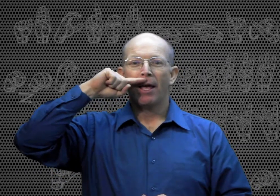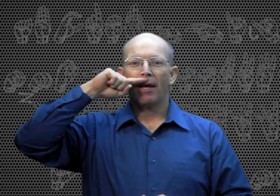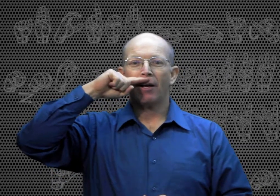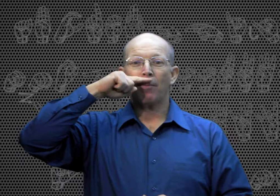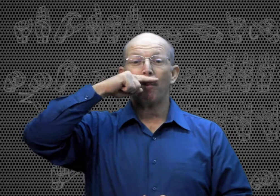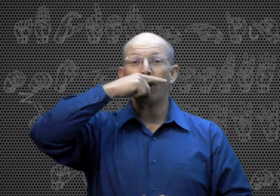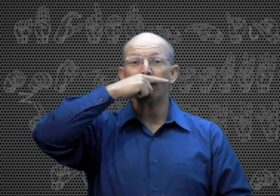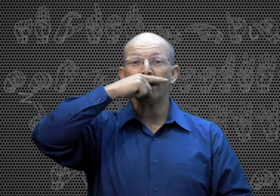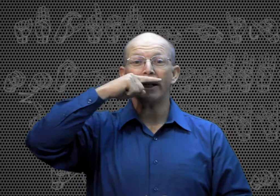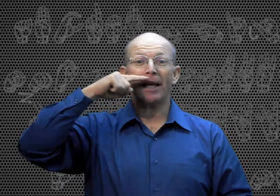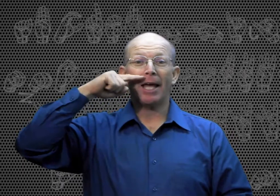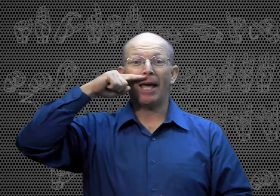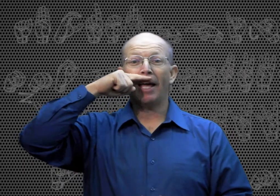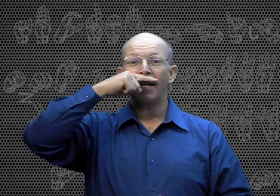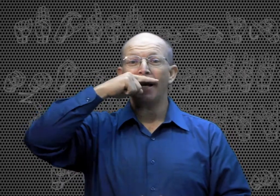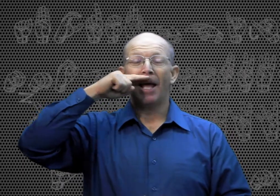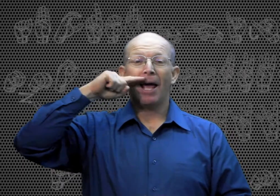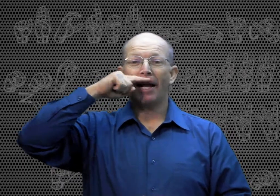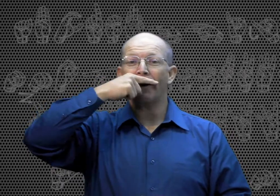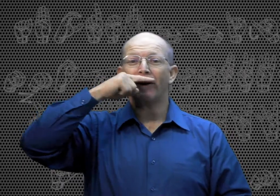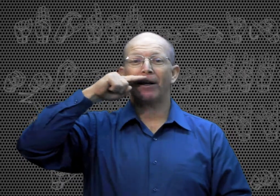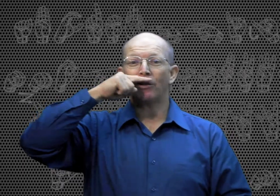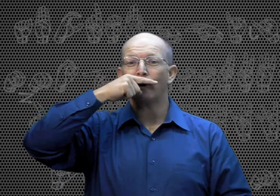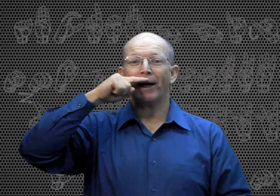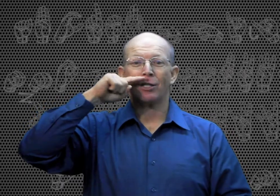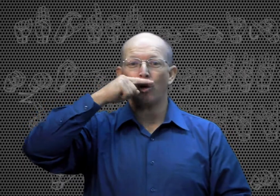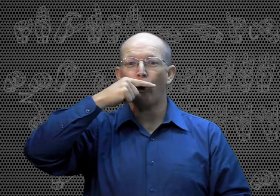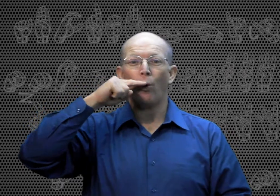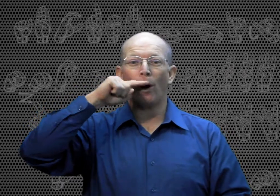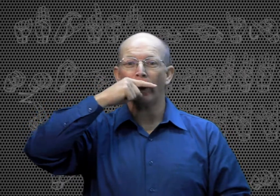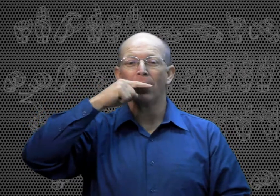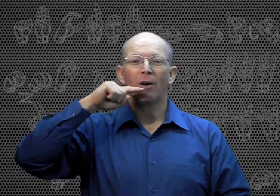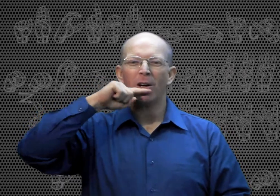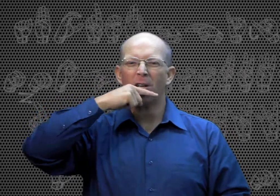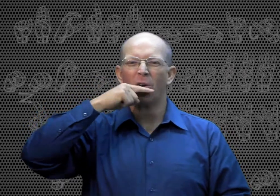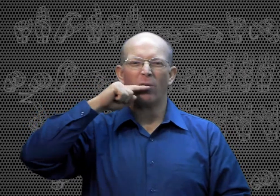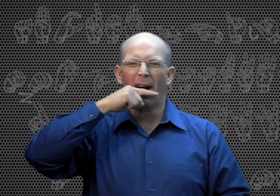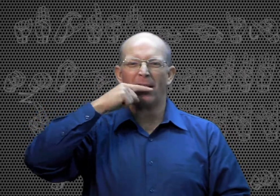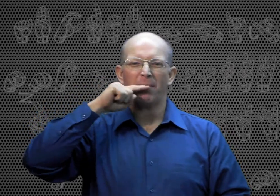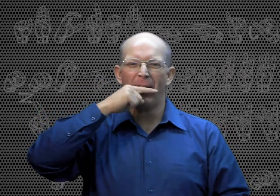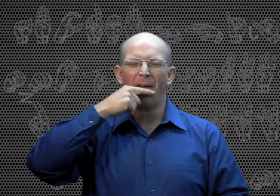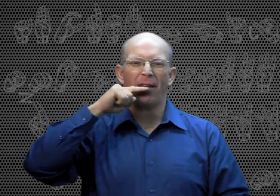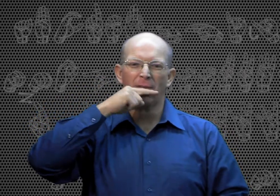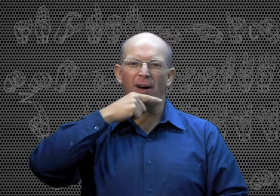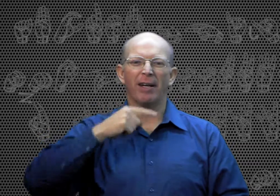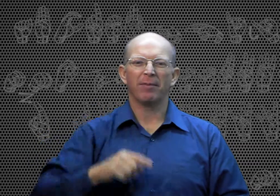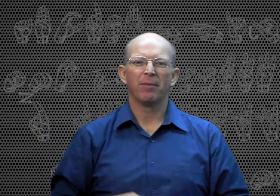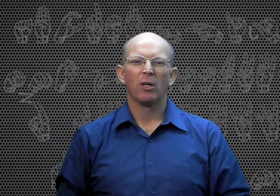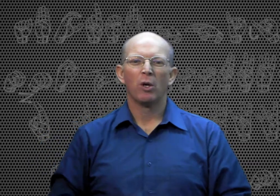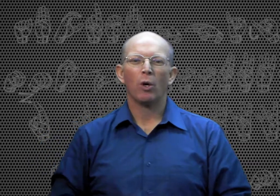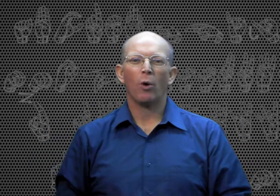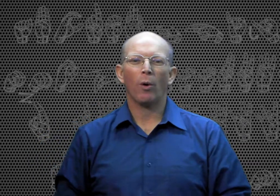You are going to push it in and give it a little twist. CORN. Or you can do it right at the mouth, that is fine.